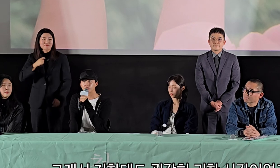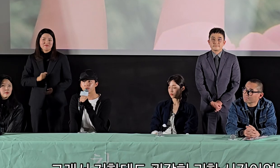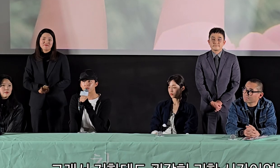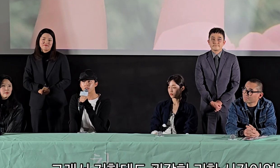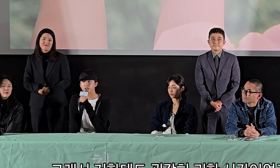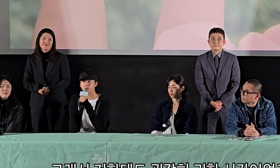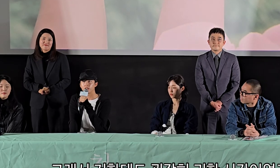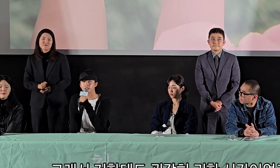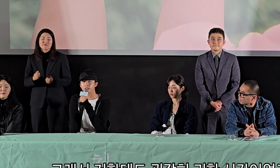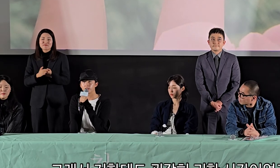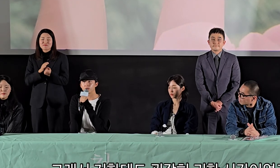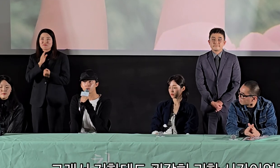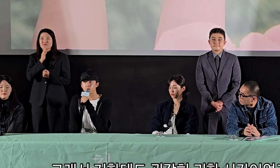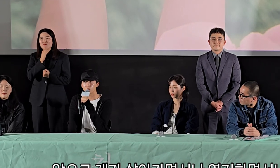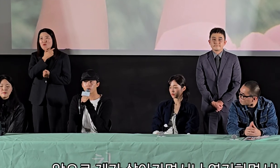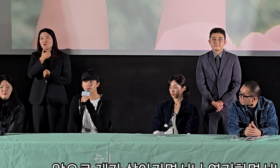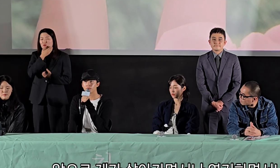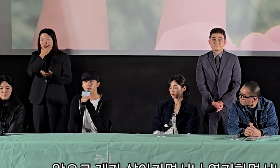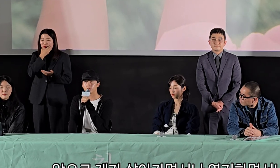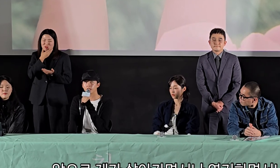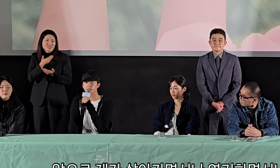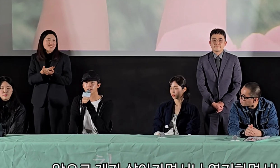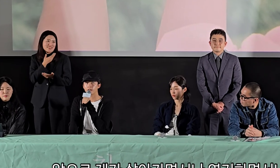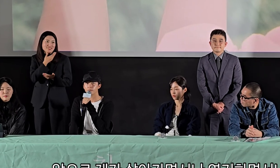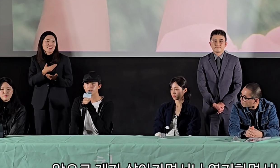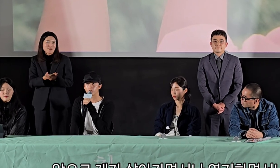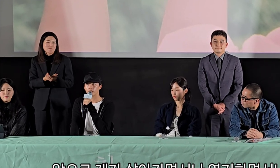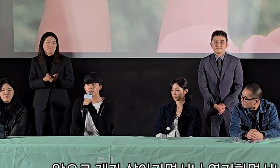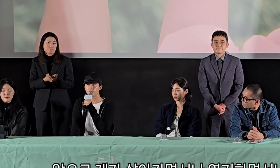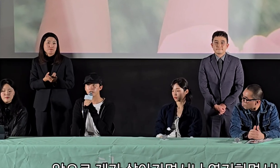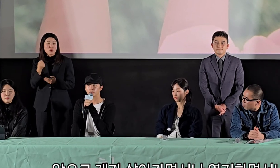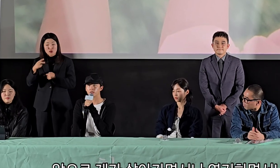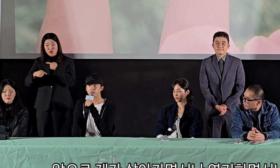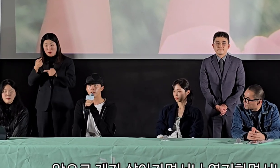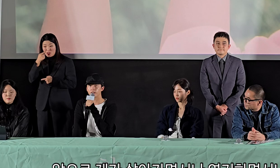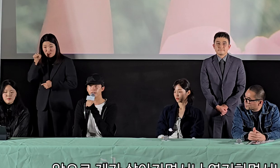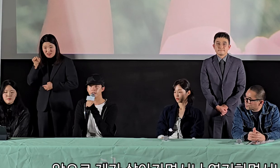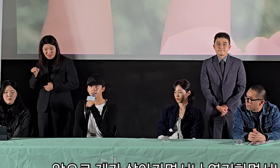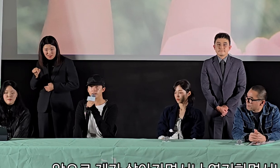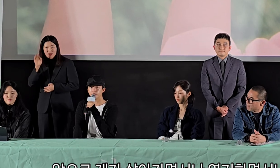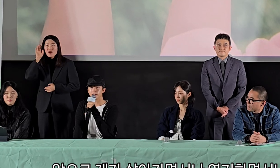This project was a truly valuable experience for me, and I believe it will be a great lesson in both my life